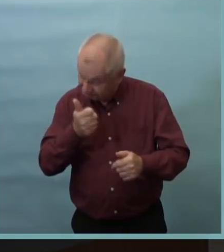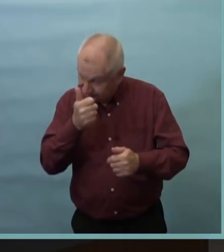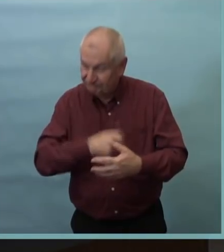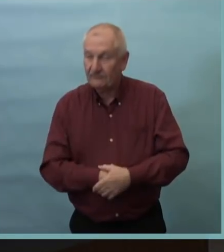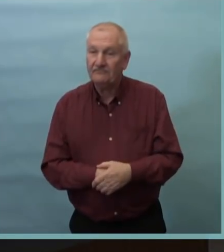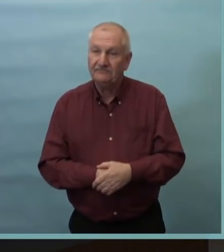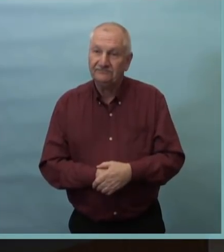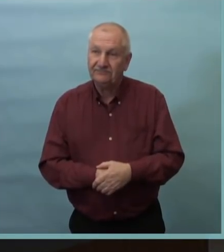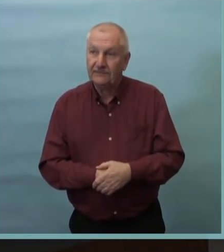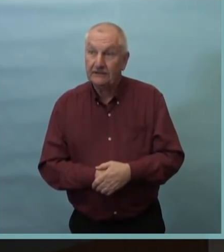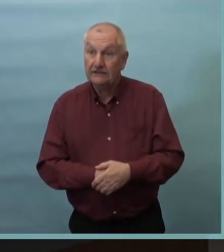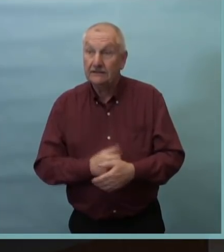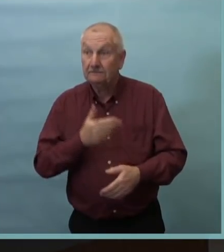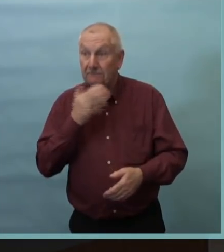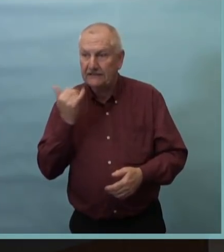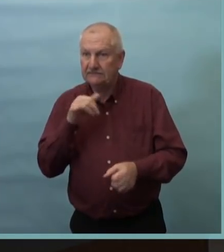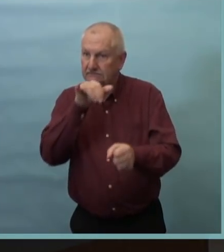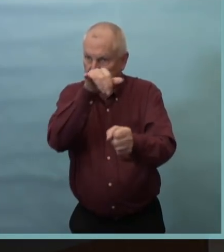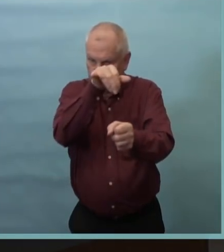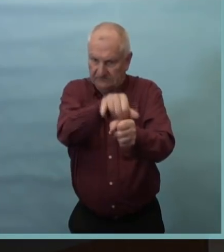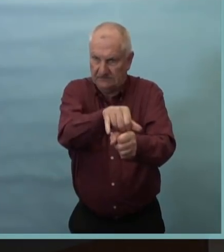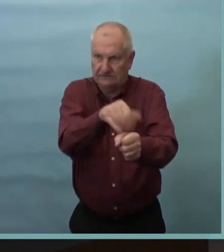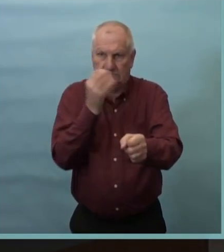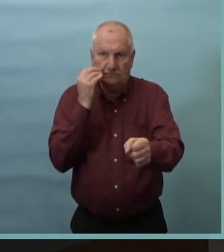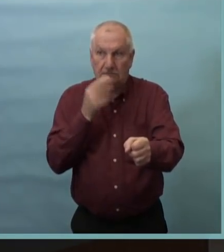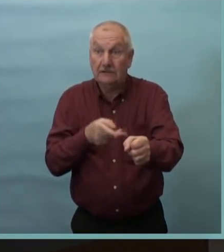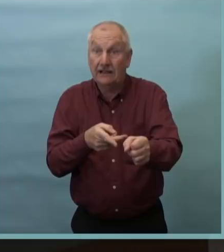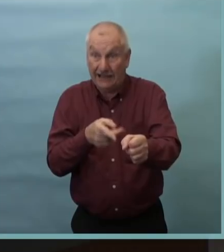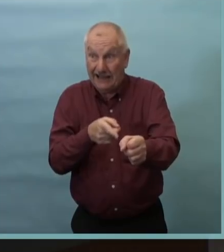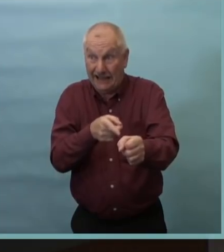protect ourselves the people around us and all math Tobin's including our